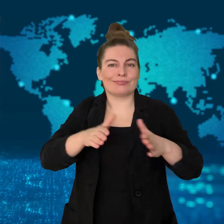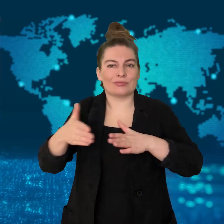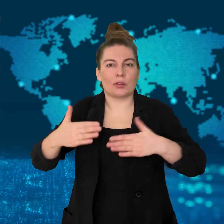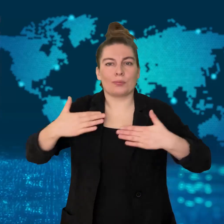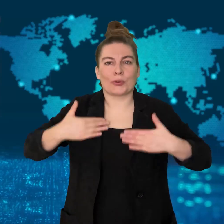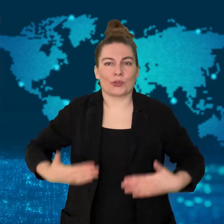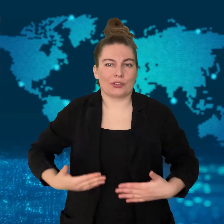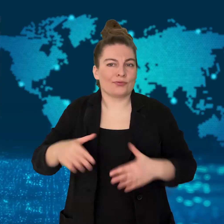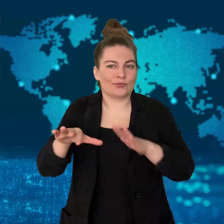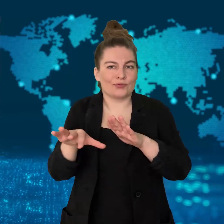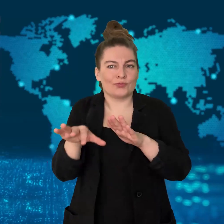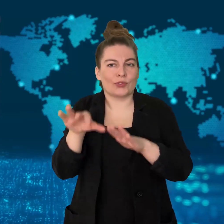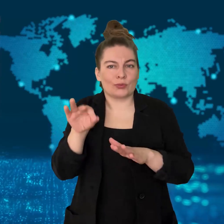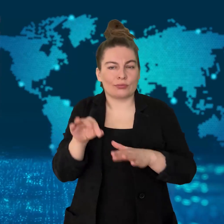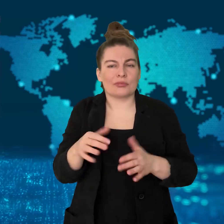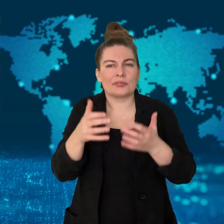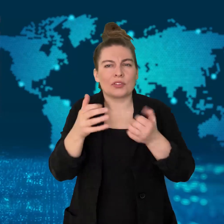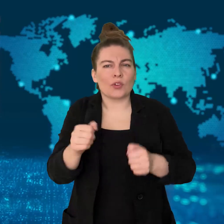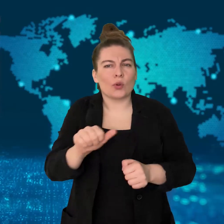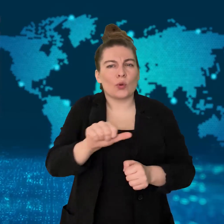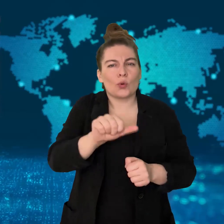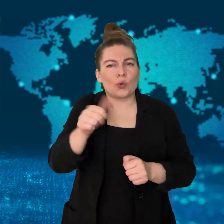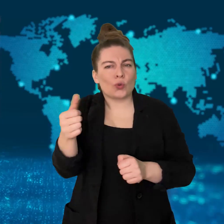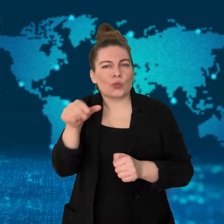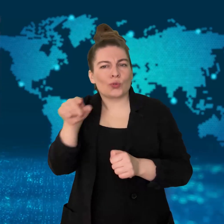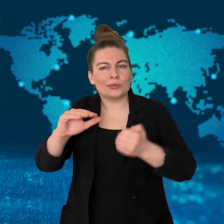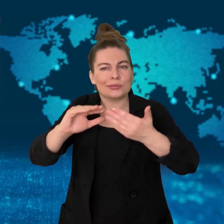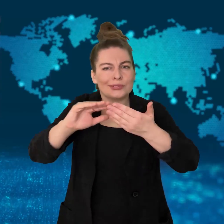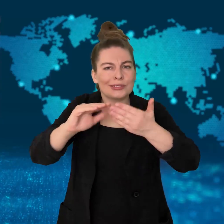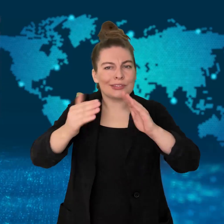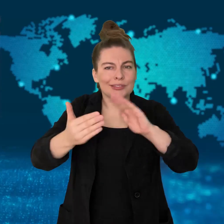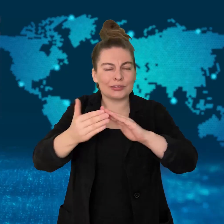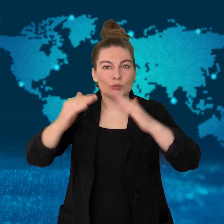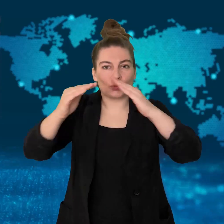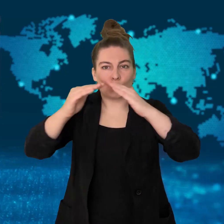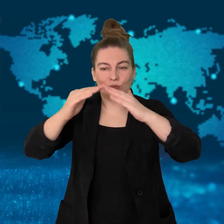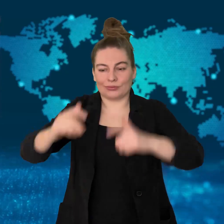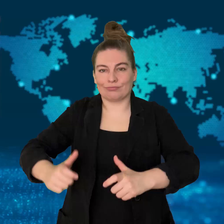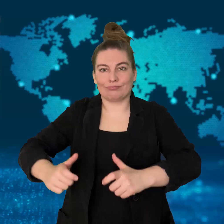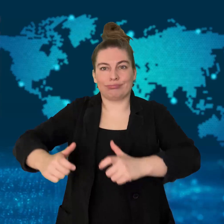He was reported missing, but there are reports